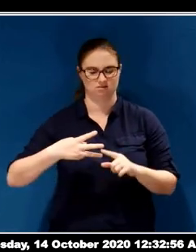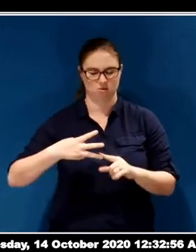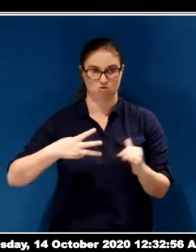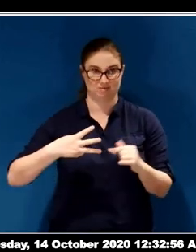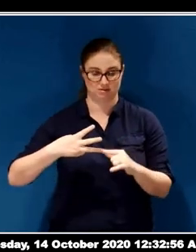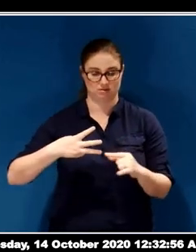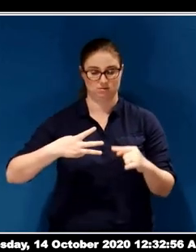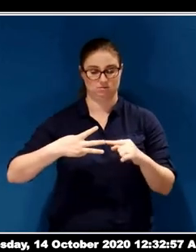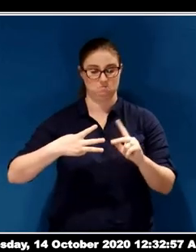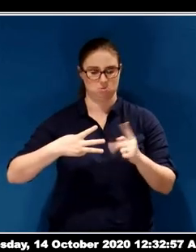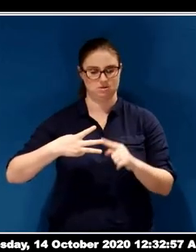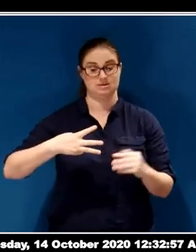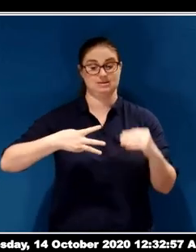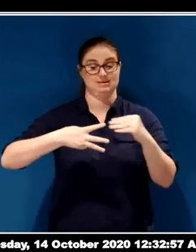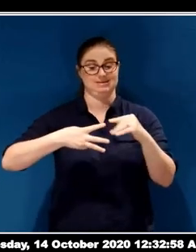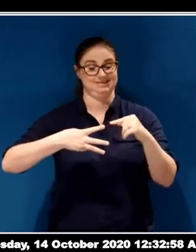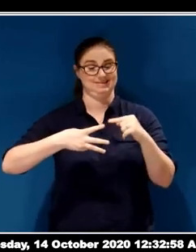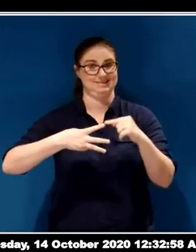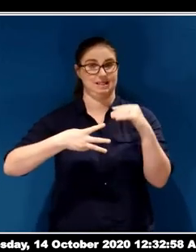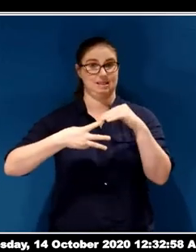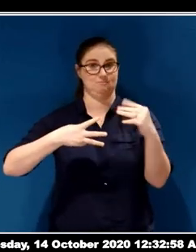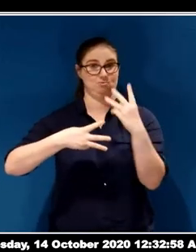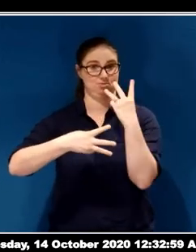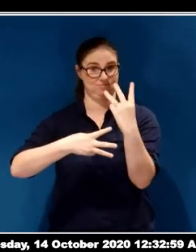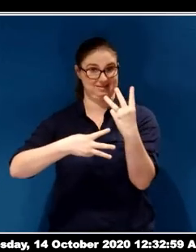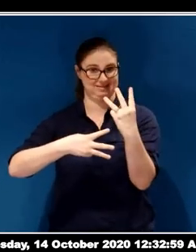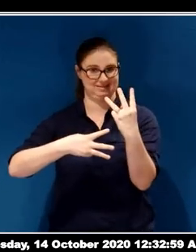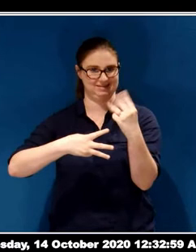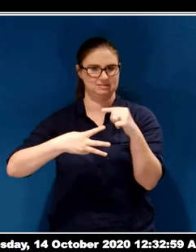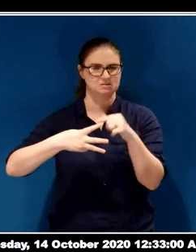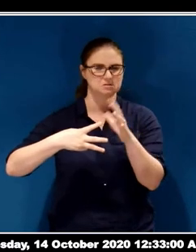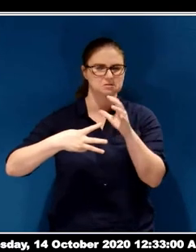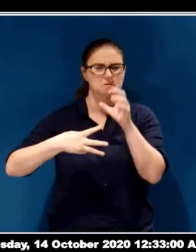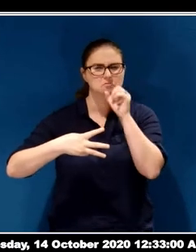typically individualised interventions provided to the students who are